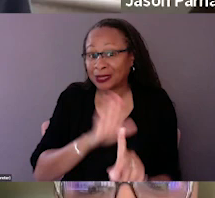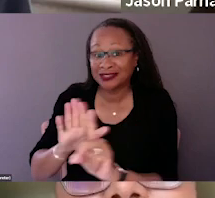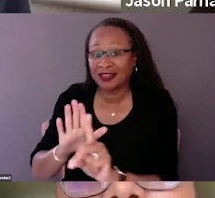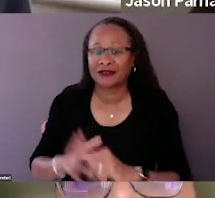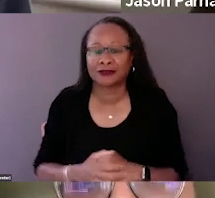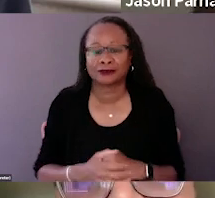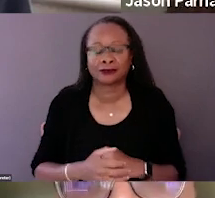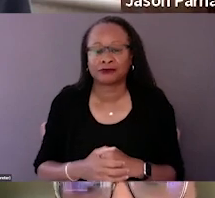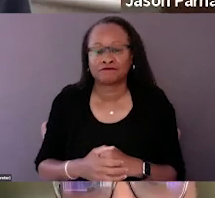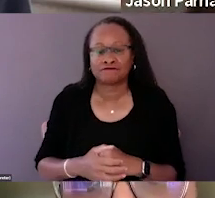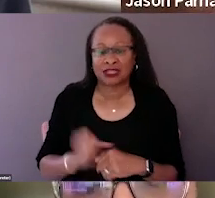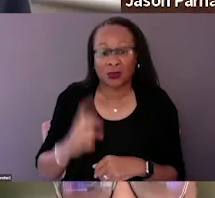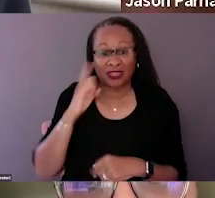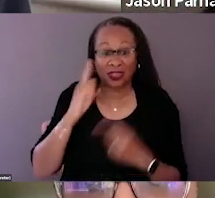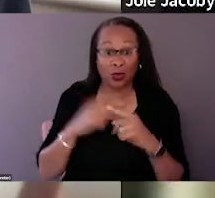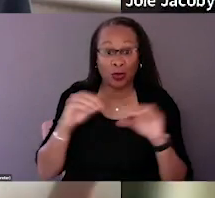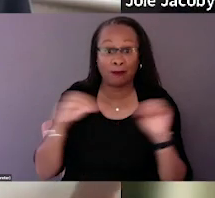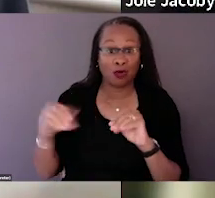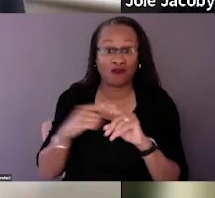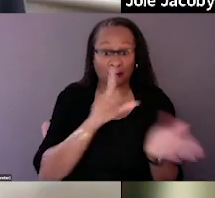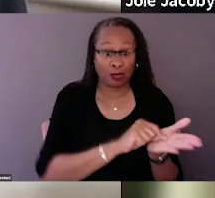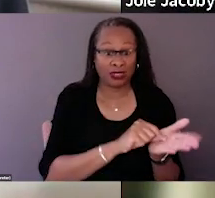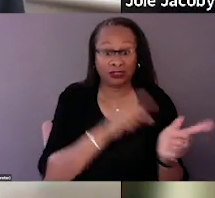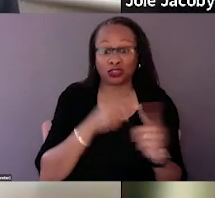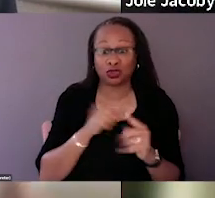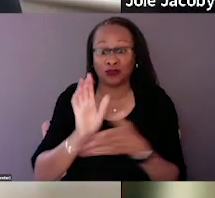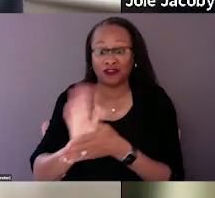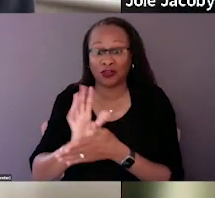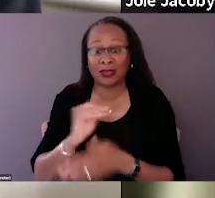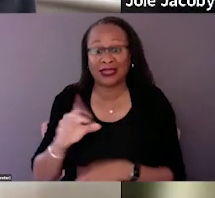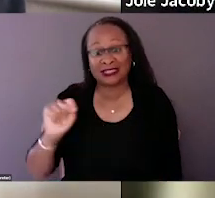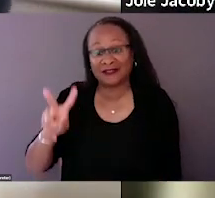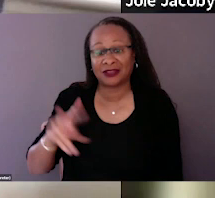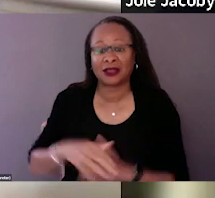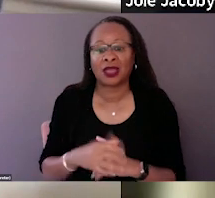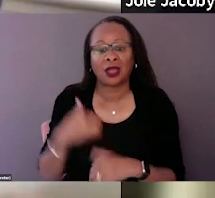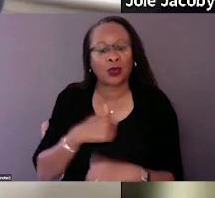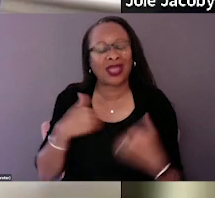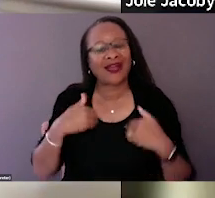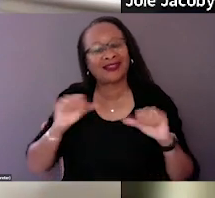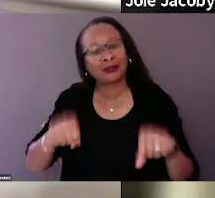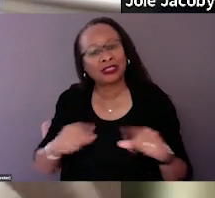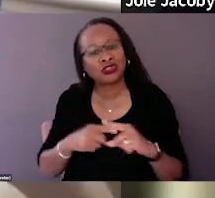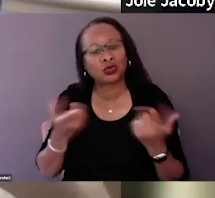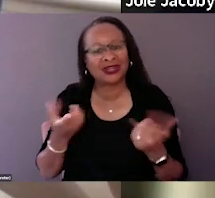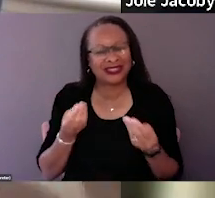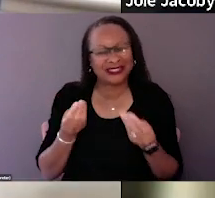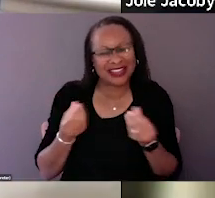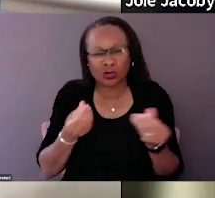And so, I think when we moved from print to film and TV, we were able to textually play with it in different ways,